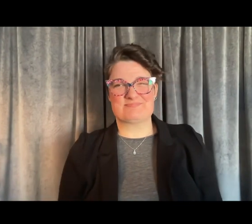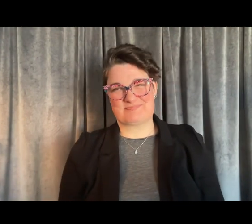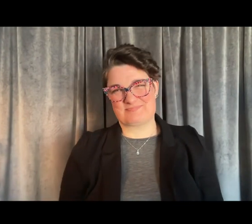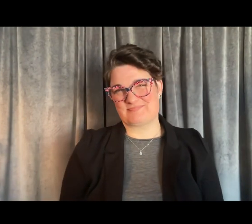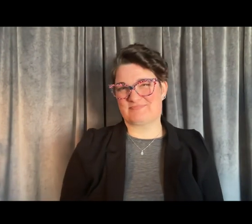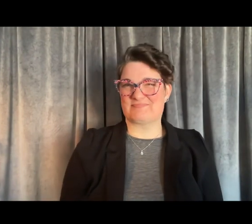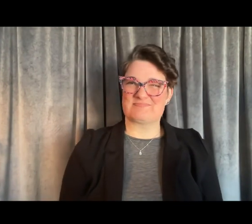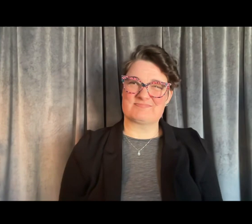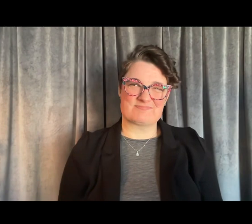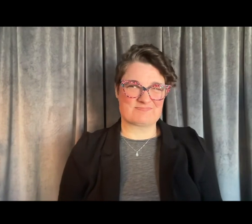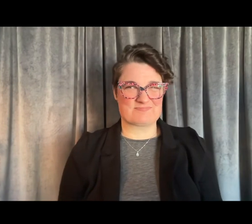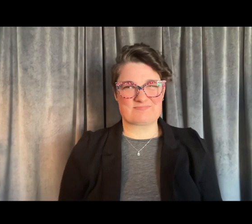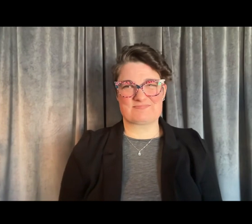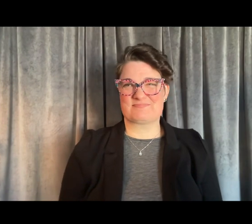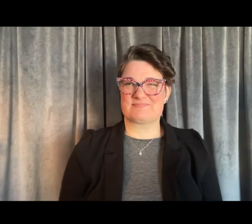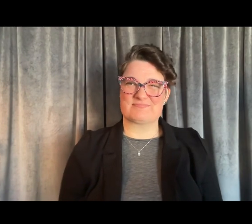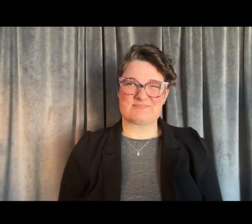My roots go down.